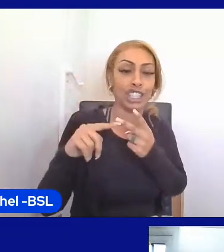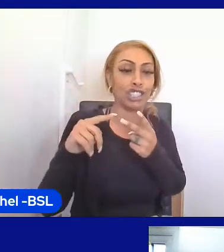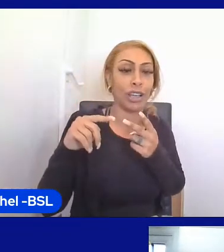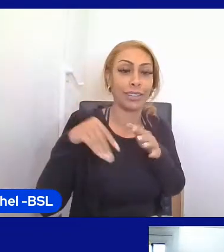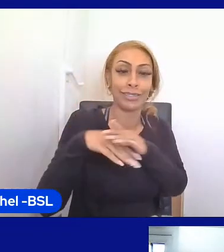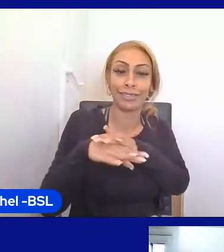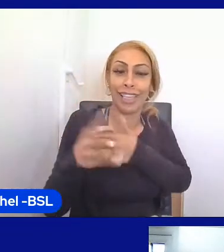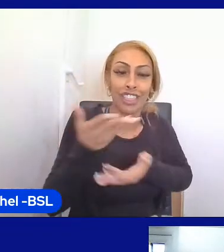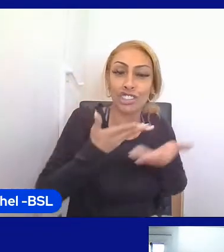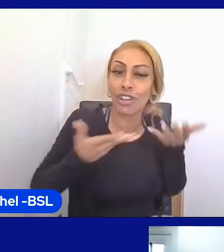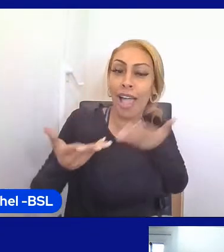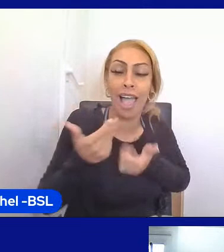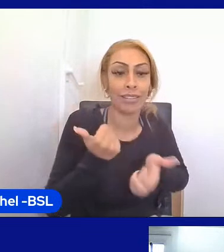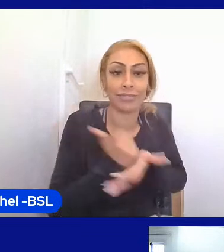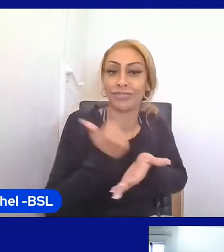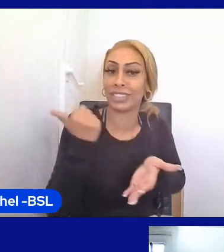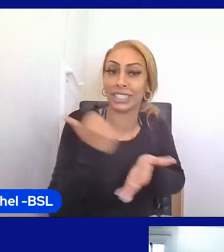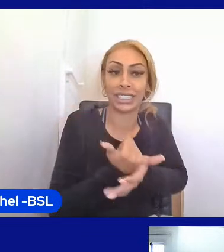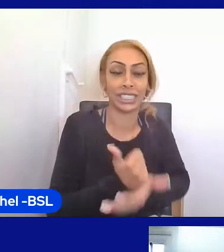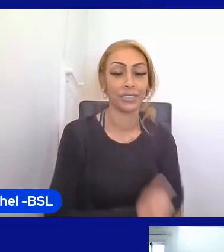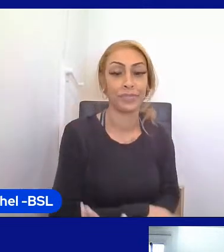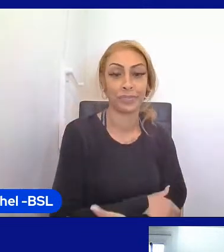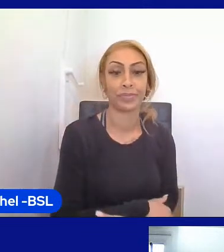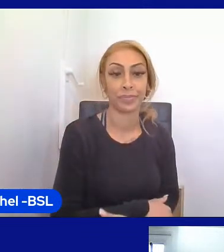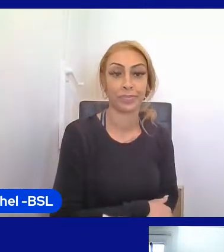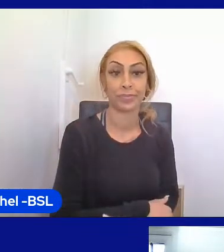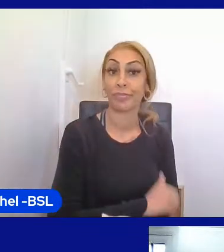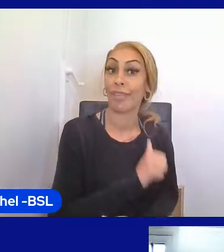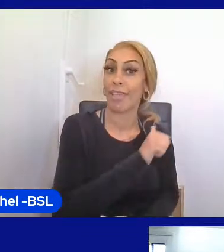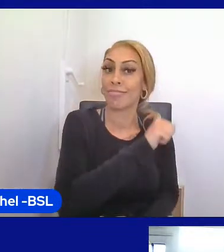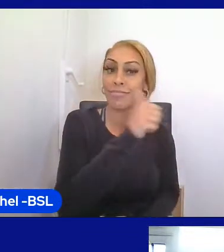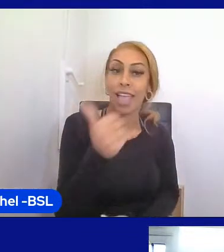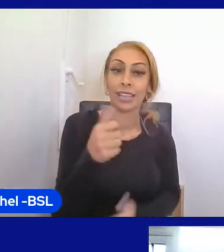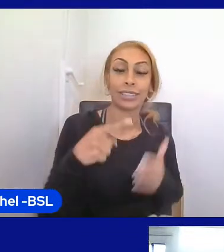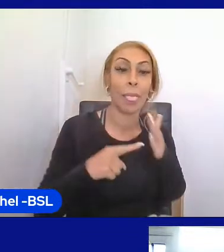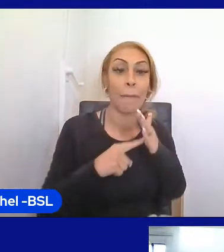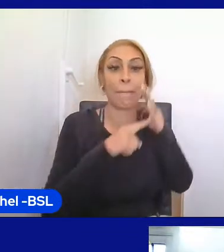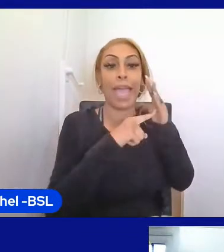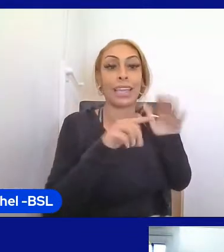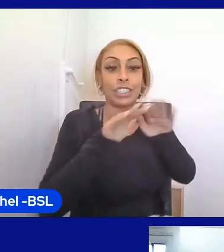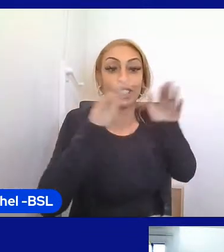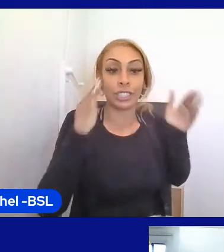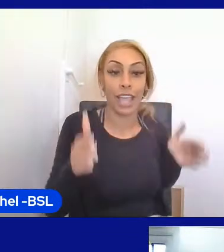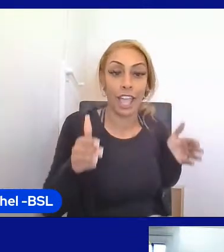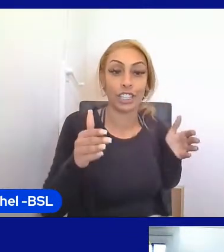absolutely incredible and thank you so much and I am so fond of everyone that was there